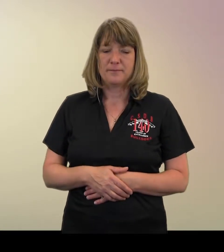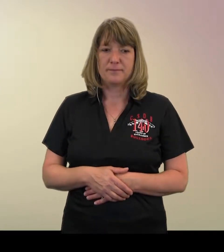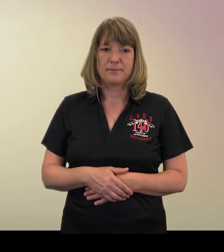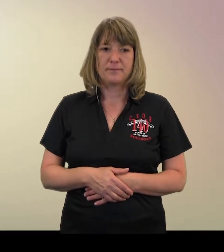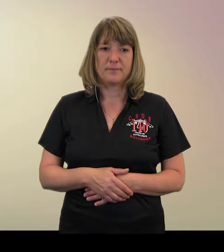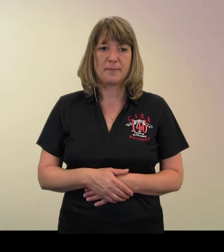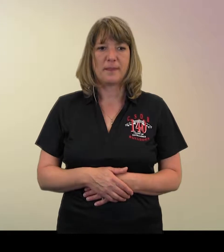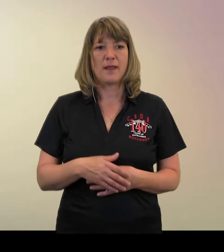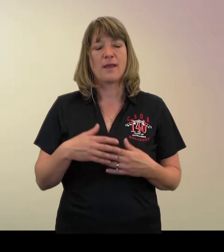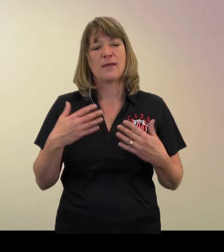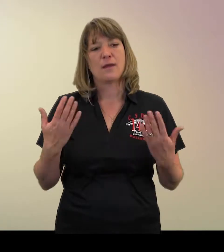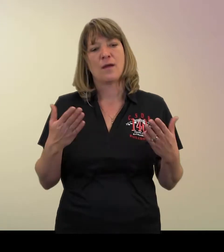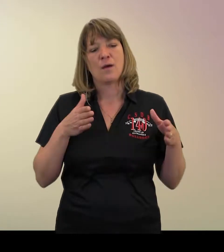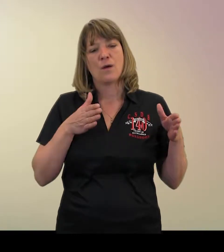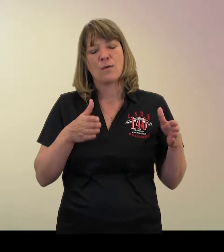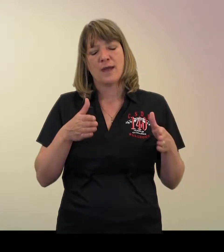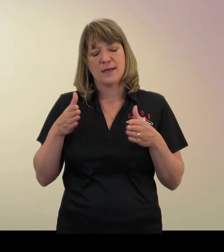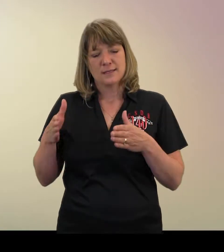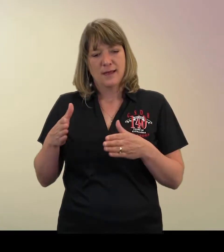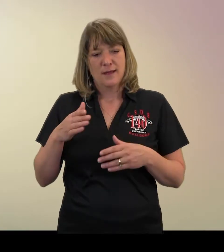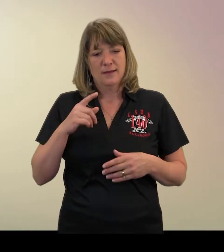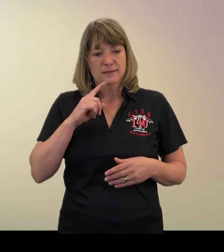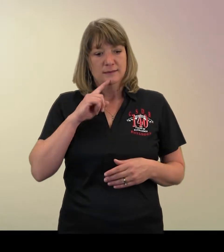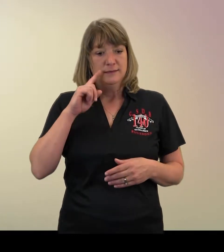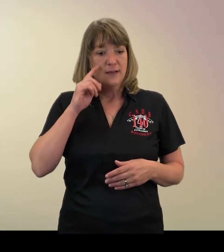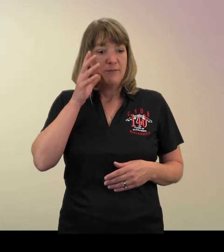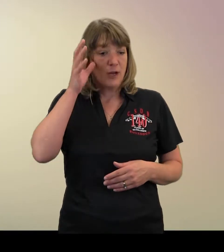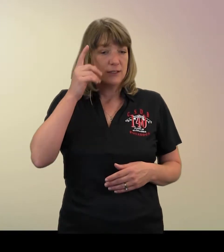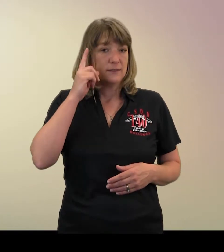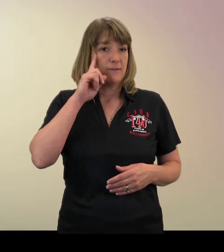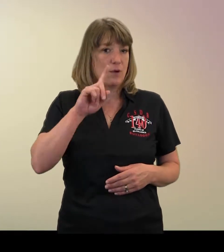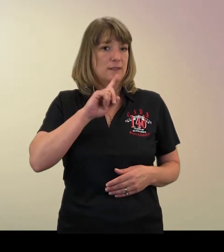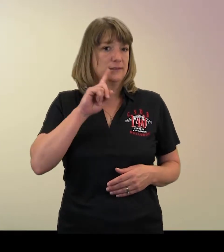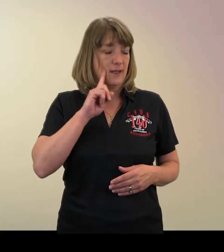The ways that deaf parents of deaf children